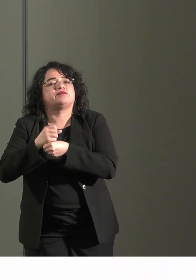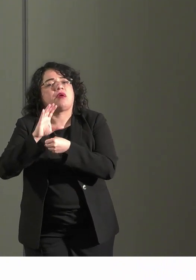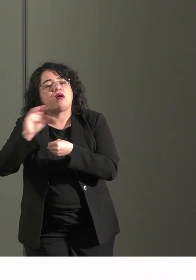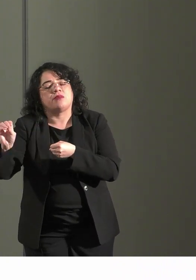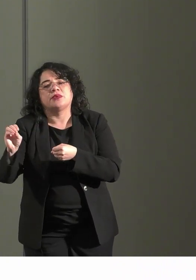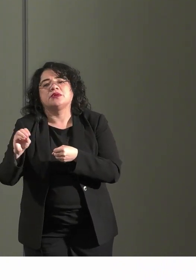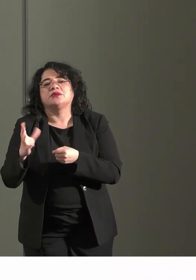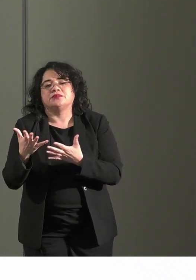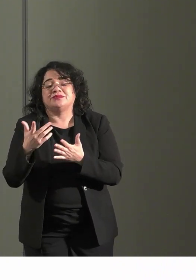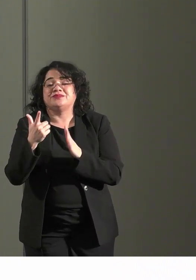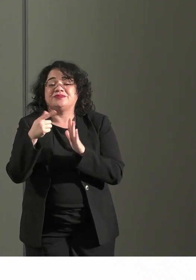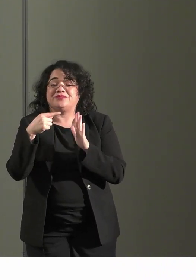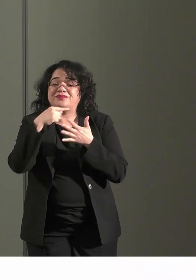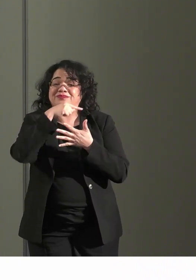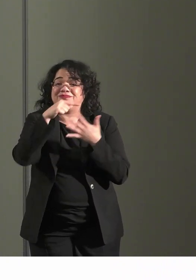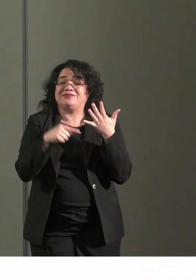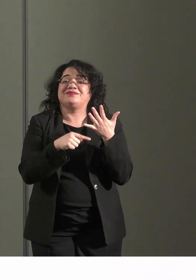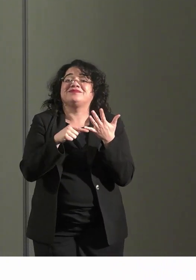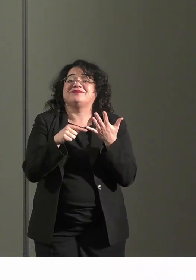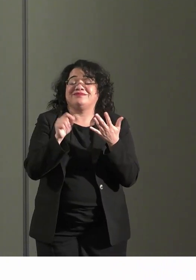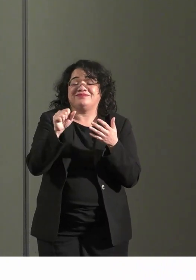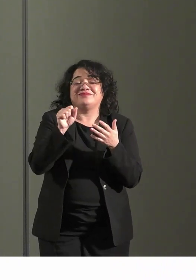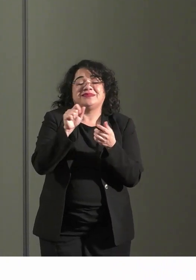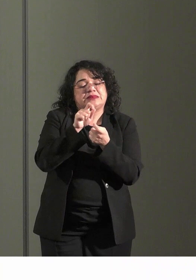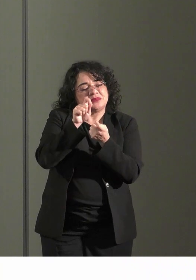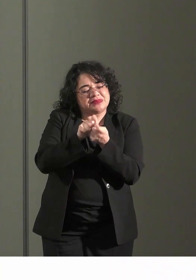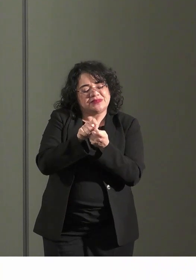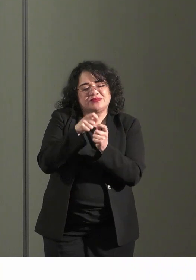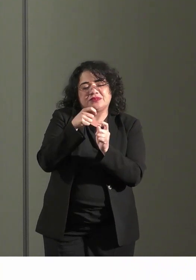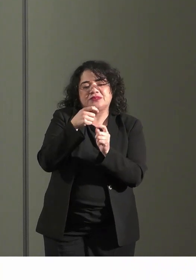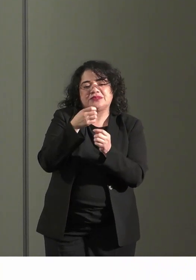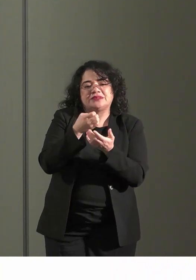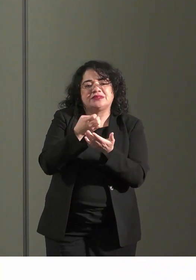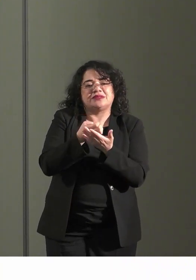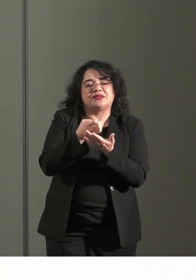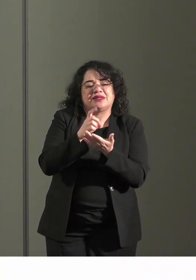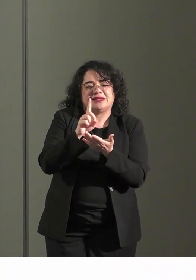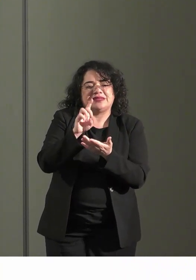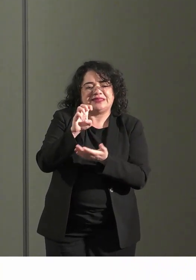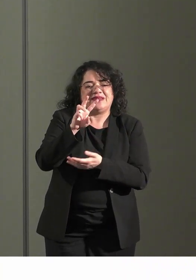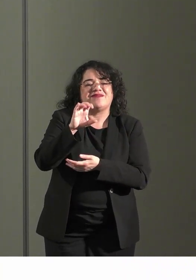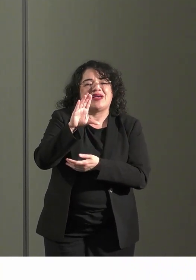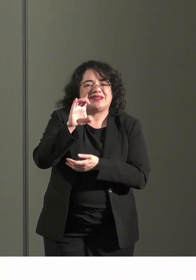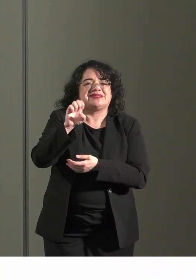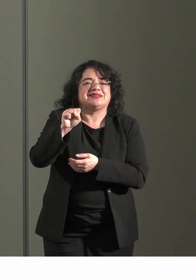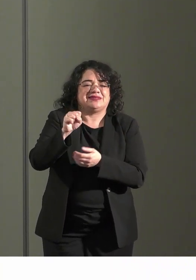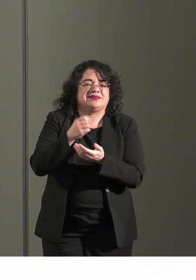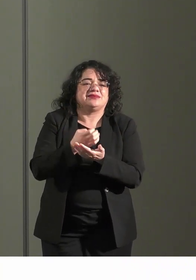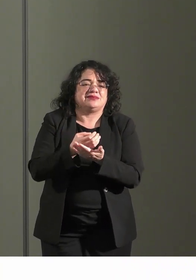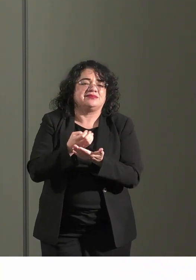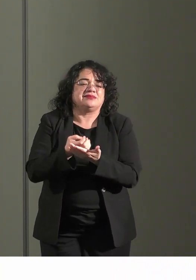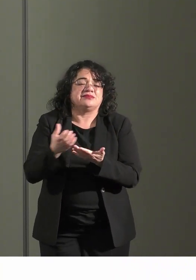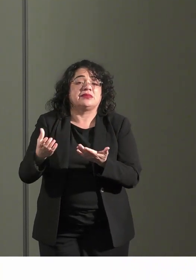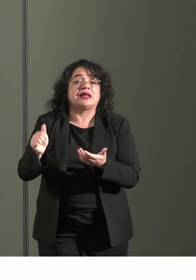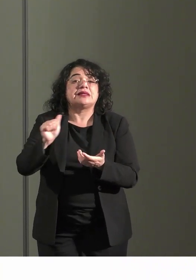it has requirements particular to certain devices. Including things like, self-service terminals like